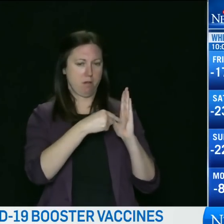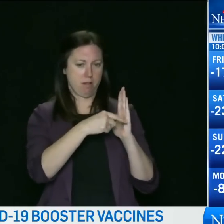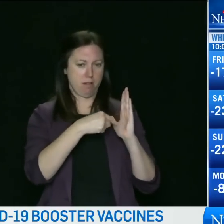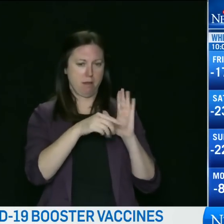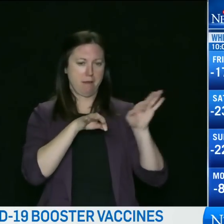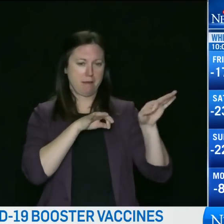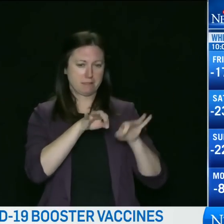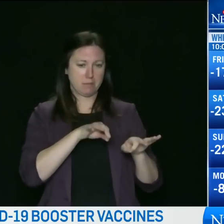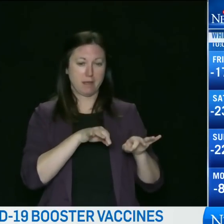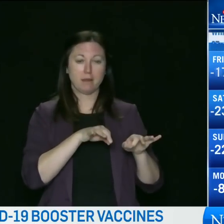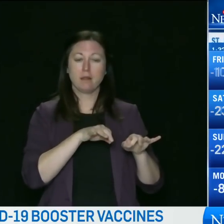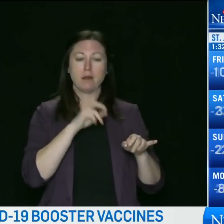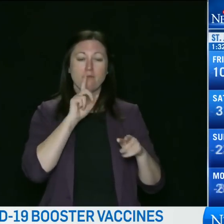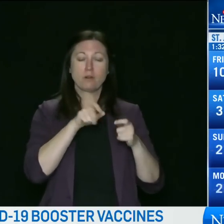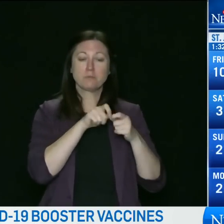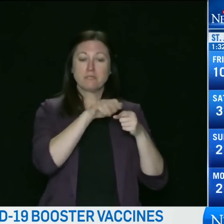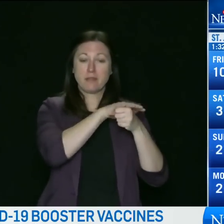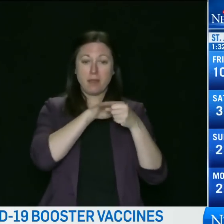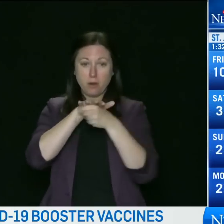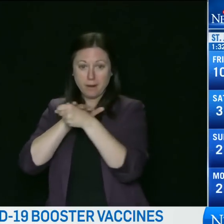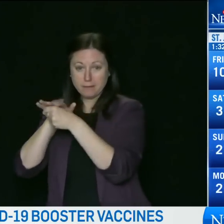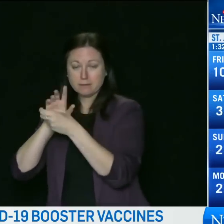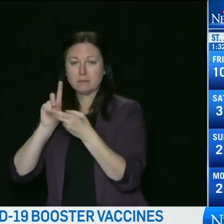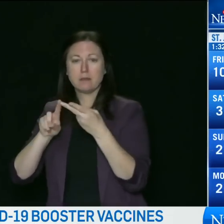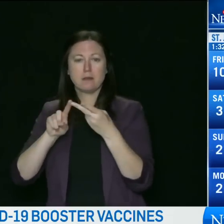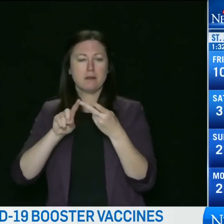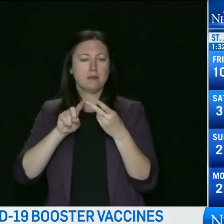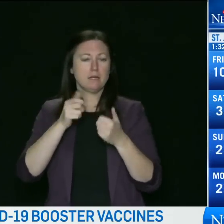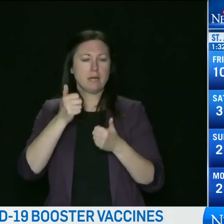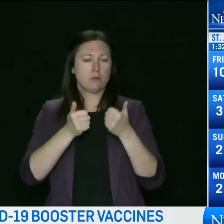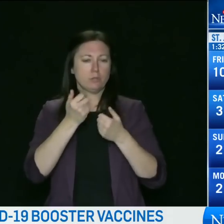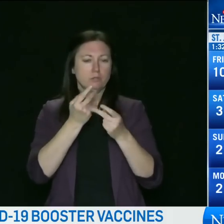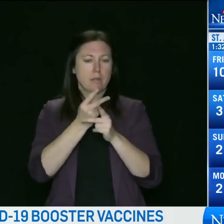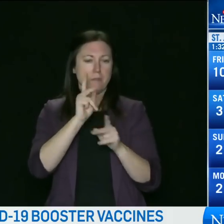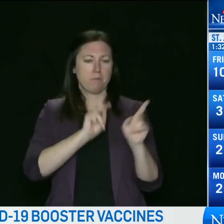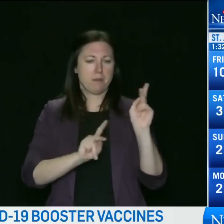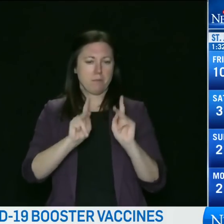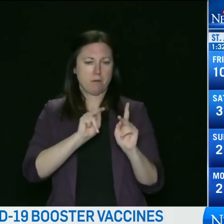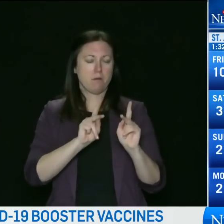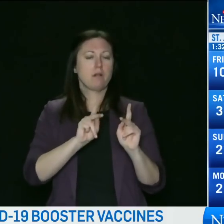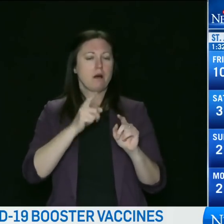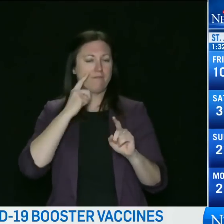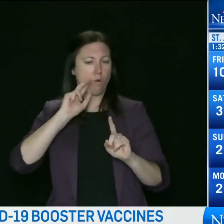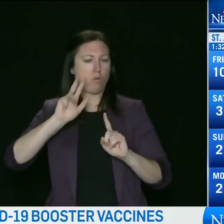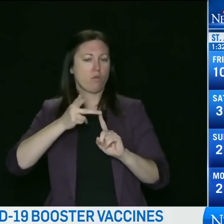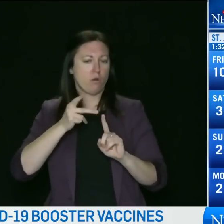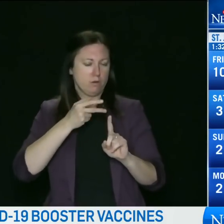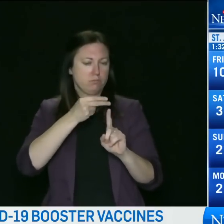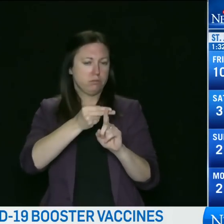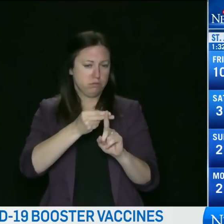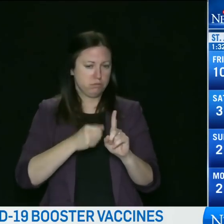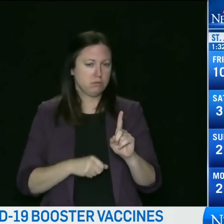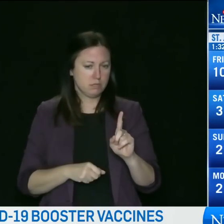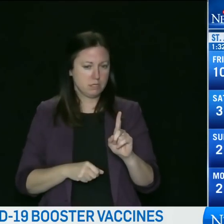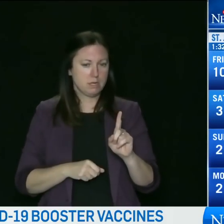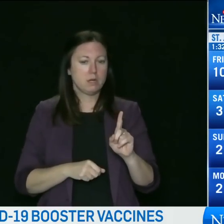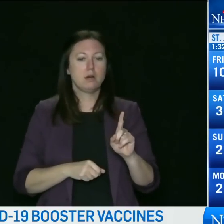SEE THIS IN THE REPORT, THERE IS A RUBBLE OUTLINING CONVERSATIONS FOR JURISDICTIONS AND ALSO FOR